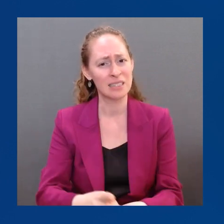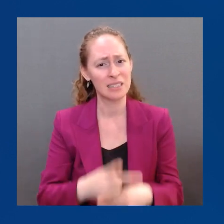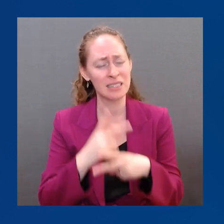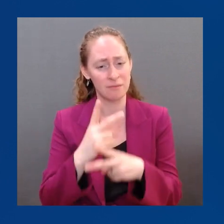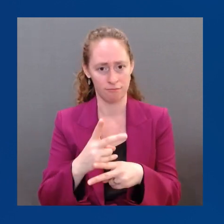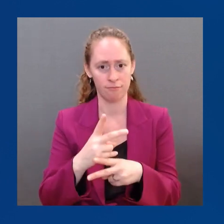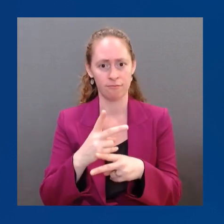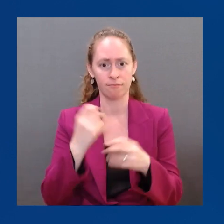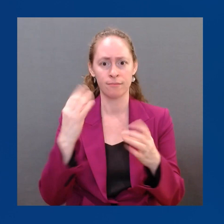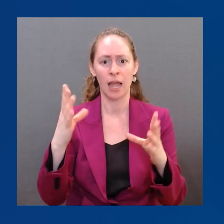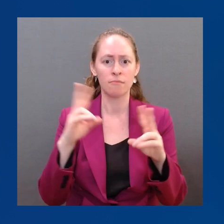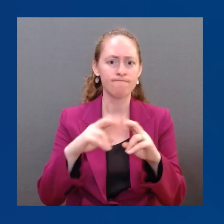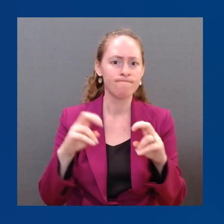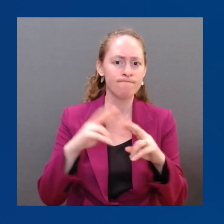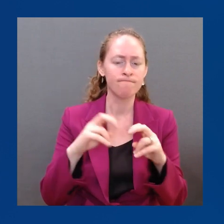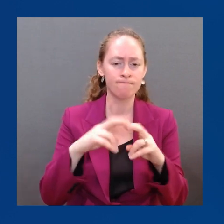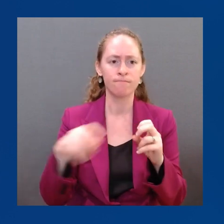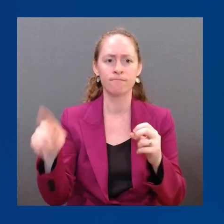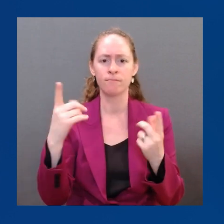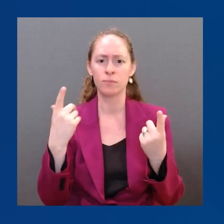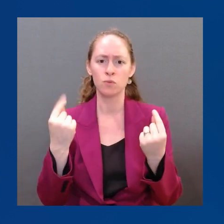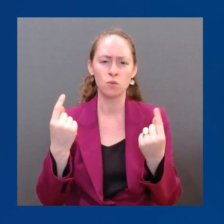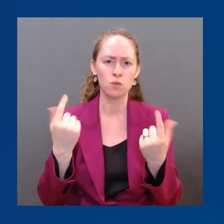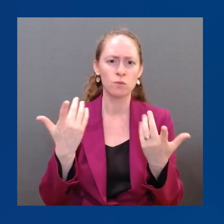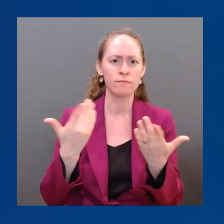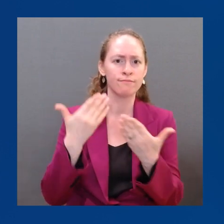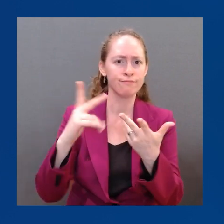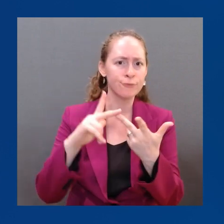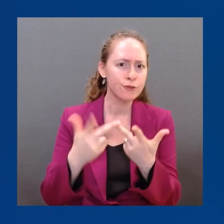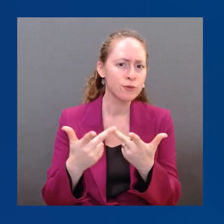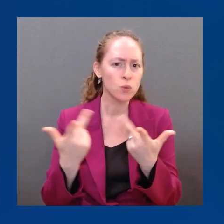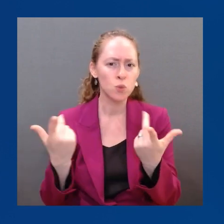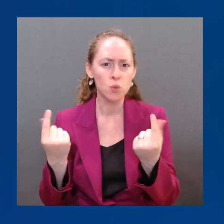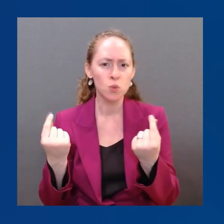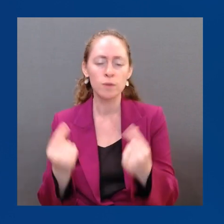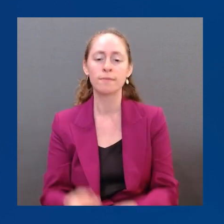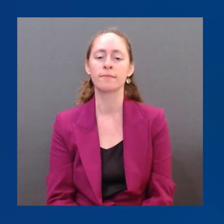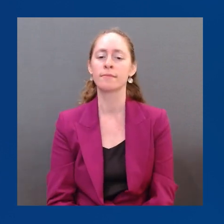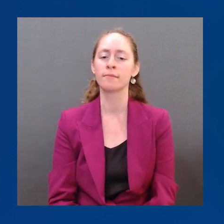should it be a bivalent that includes an Omicron variant